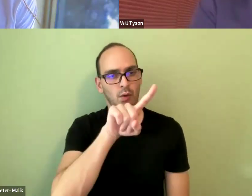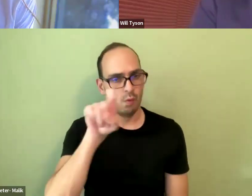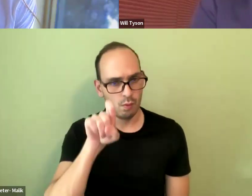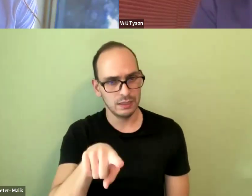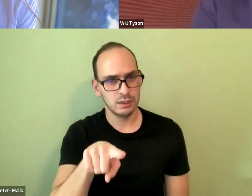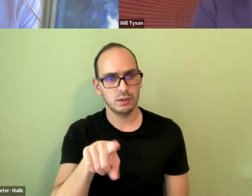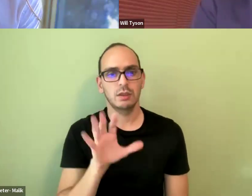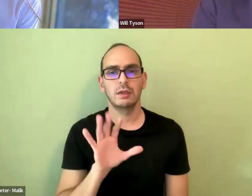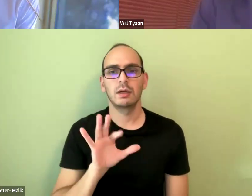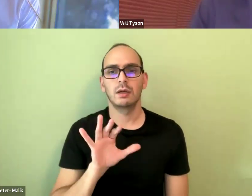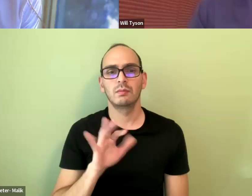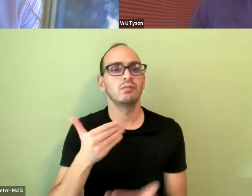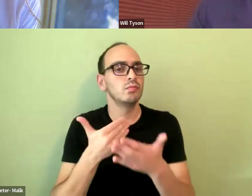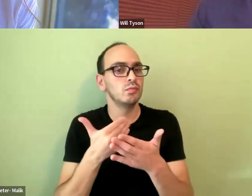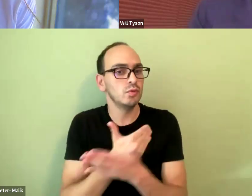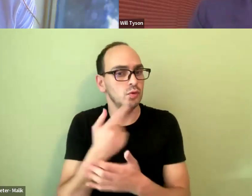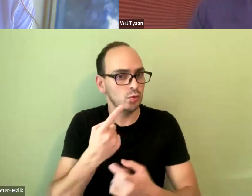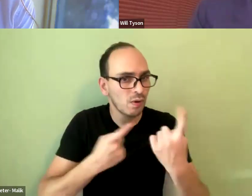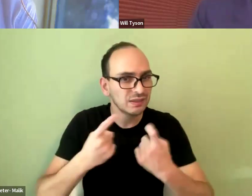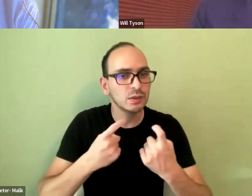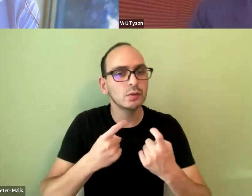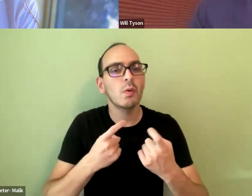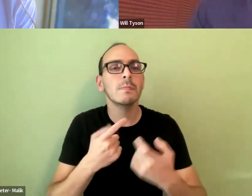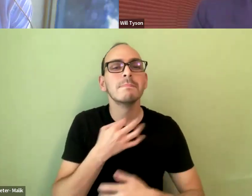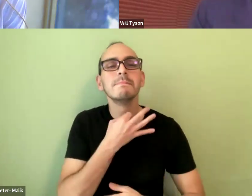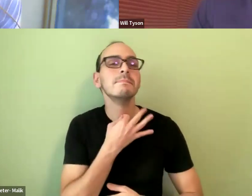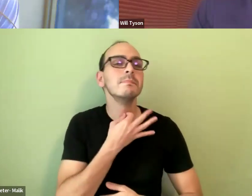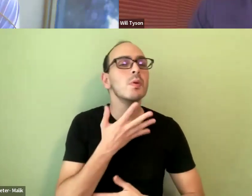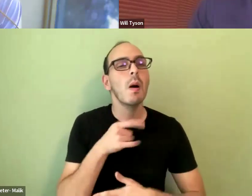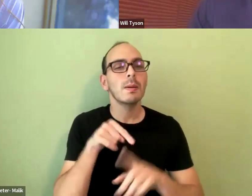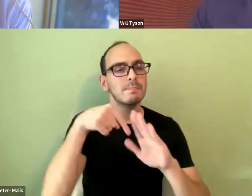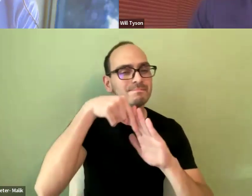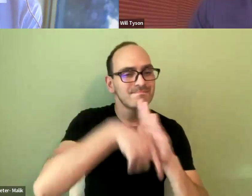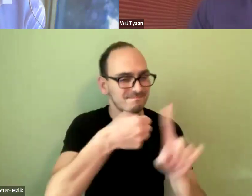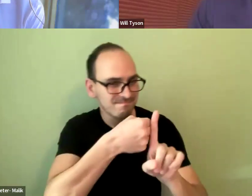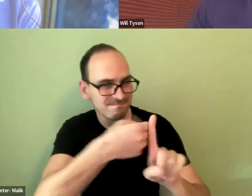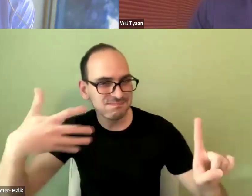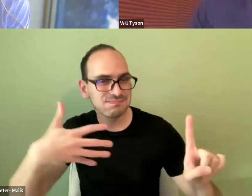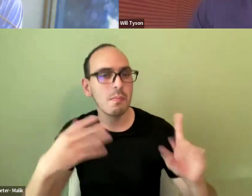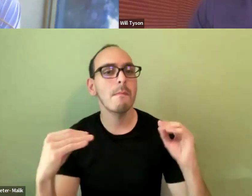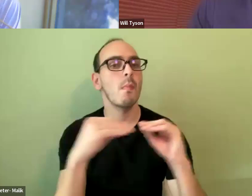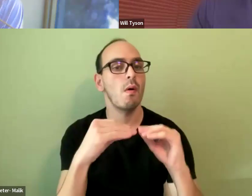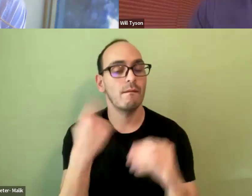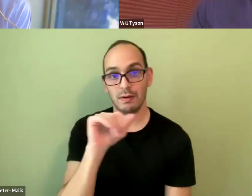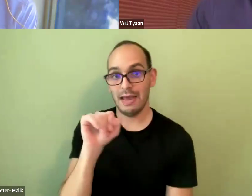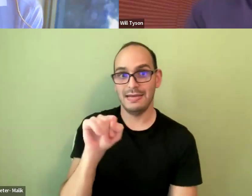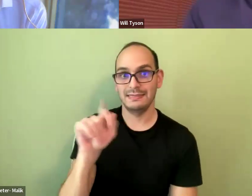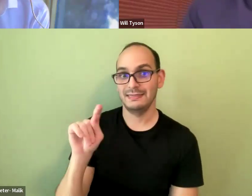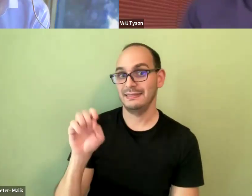so what new questions or areas of inquiry would you like to explore further in S-STEM research?